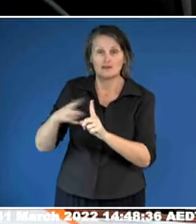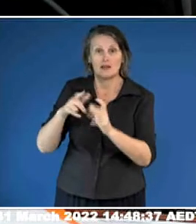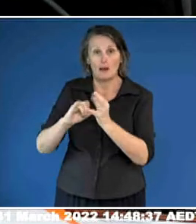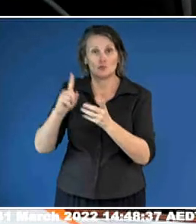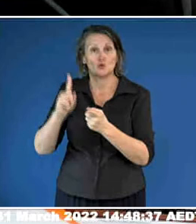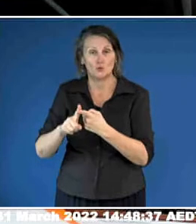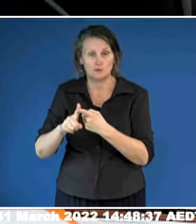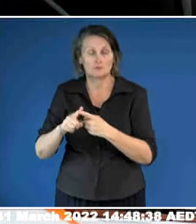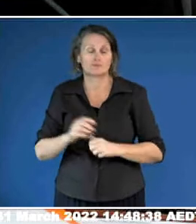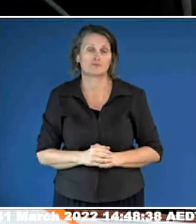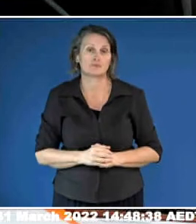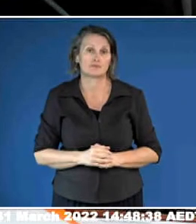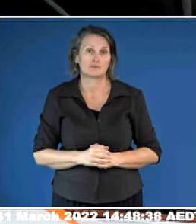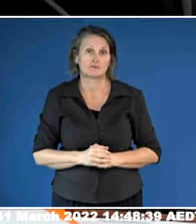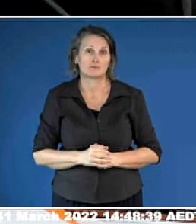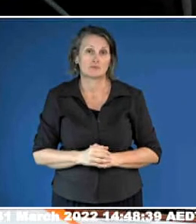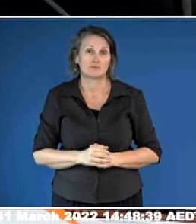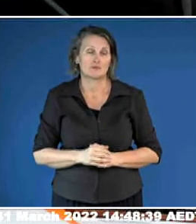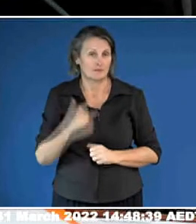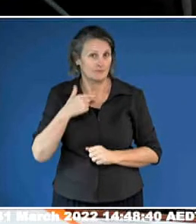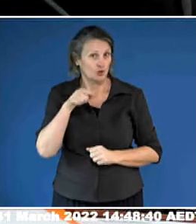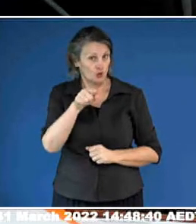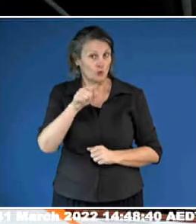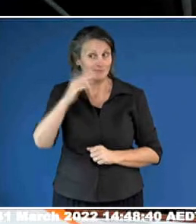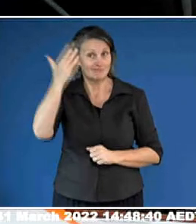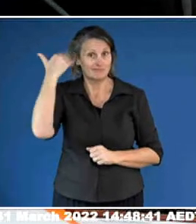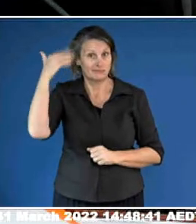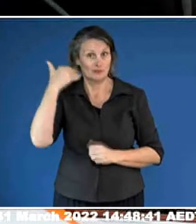And WWDA provided a submission to the Royal Commission in response to the issues paper.